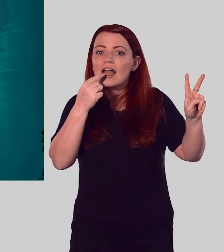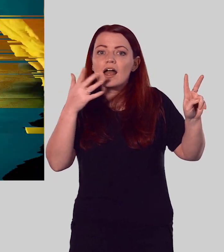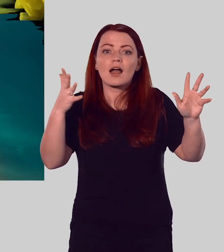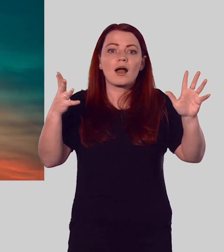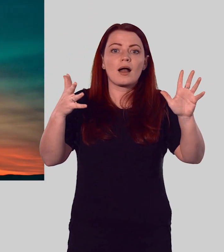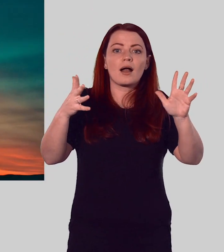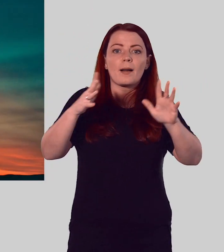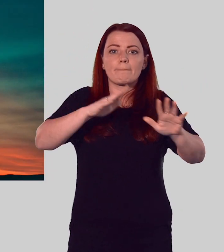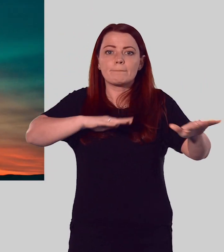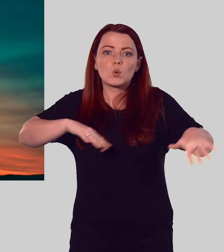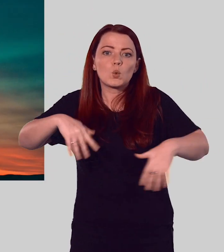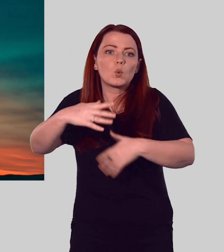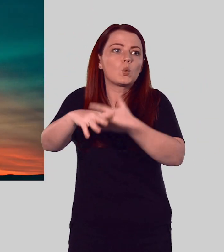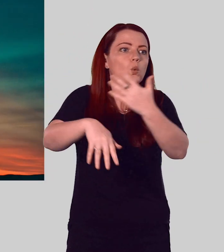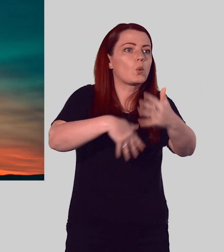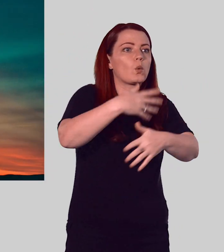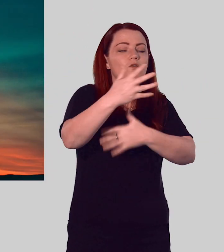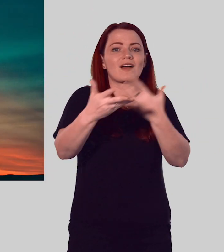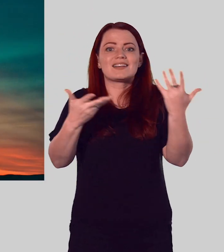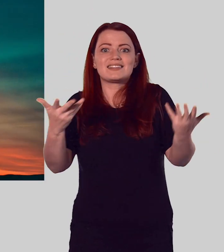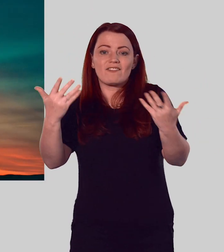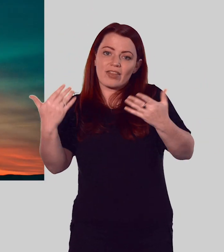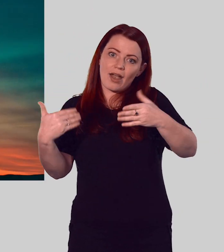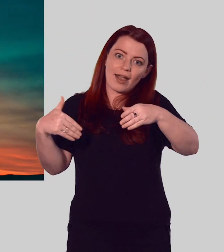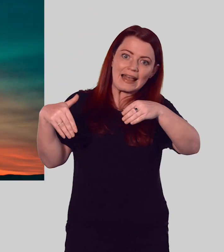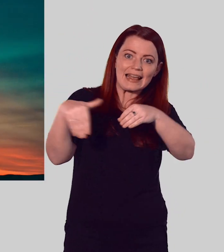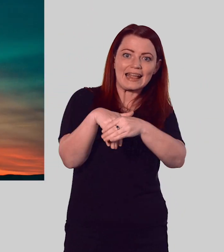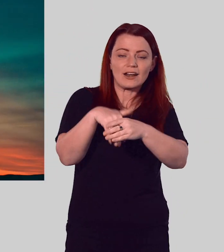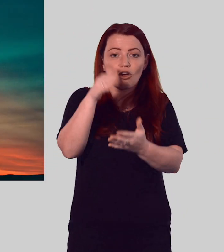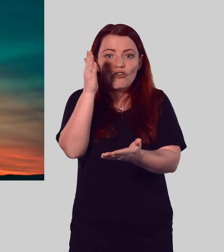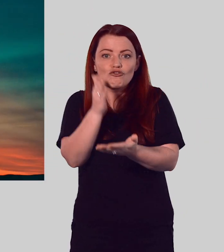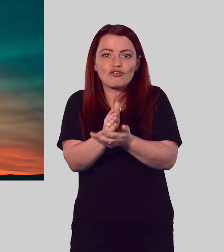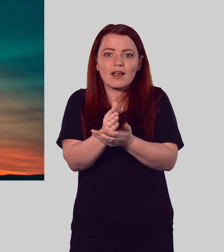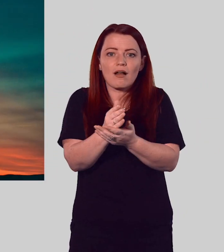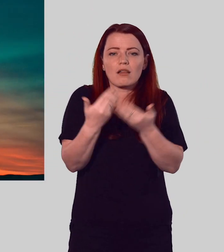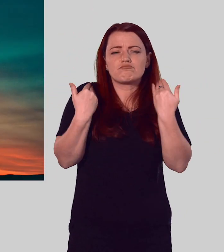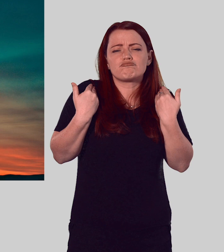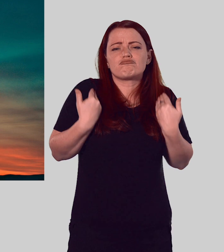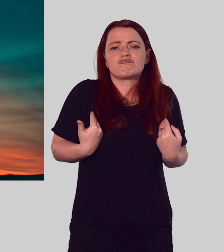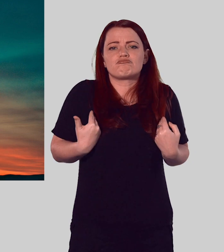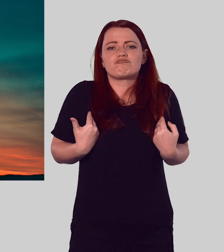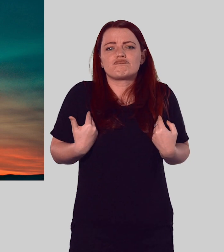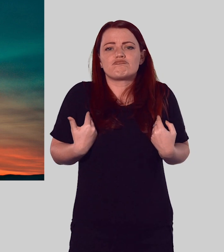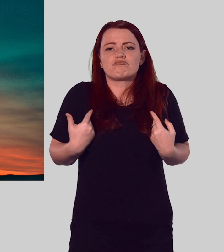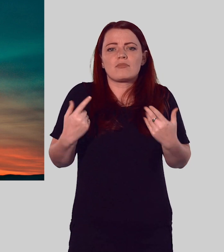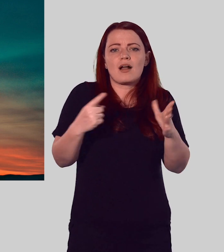move as if they're in a real, lush Amazonian rainforest.